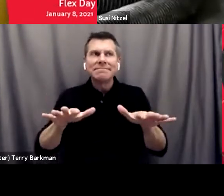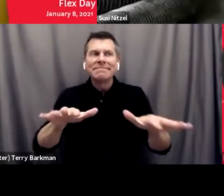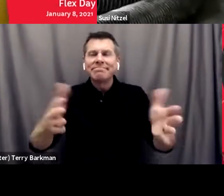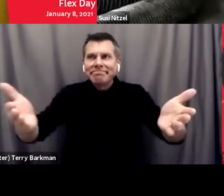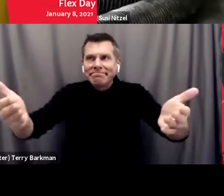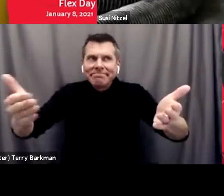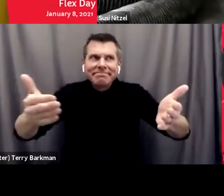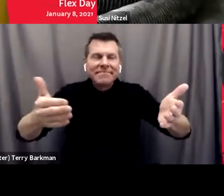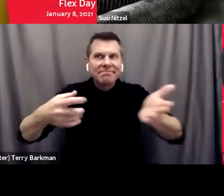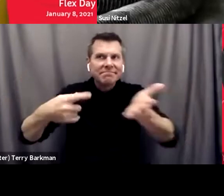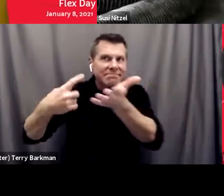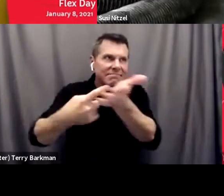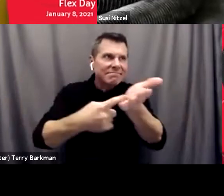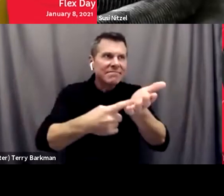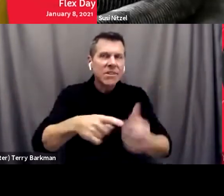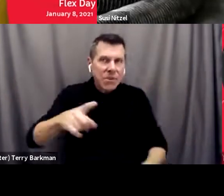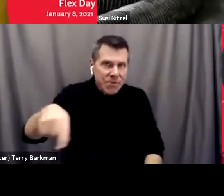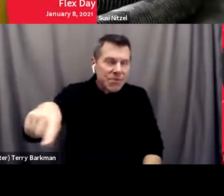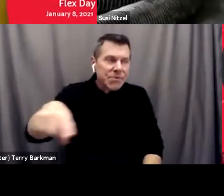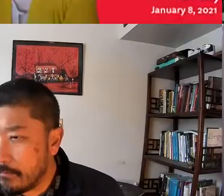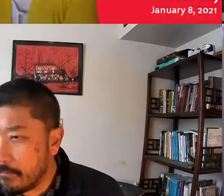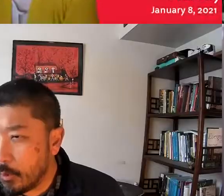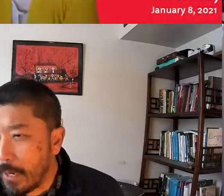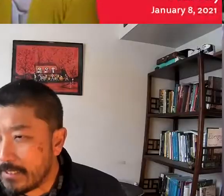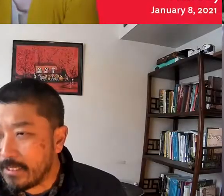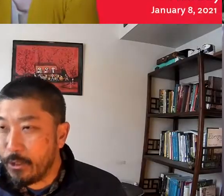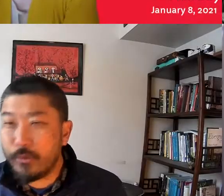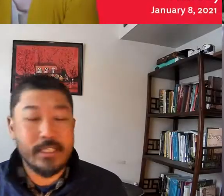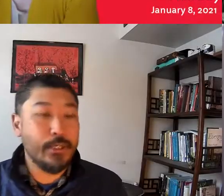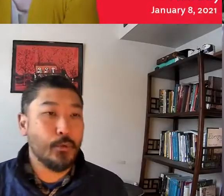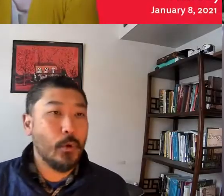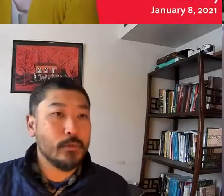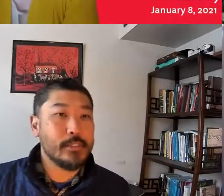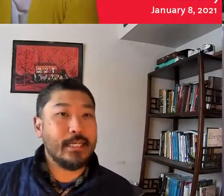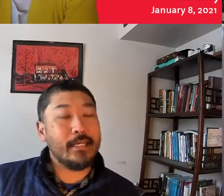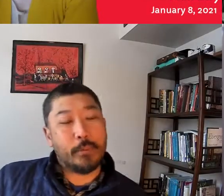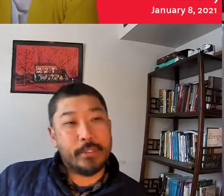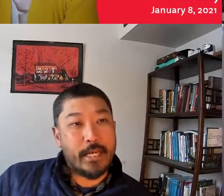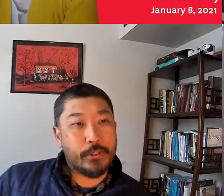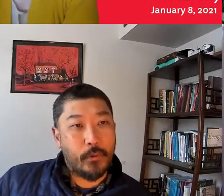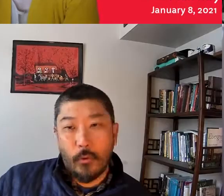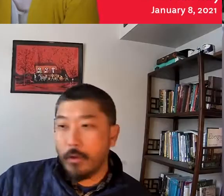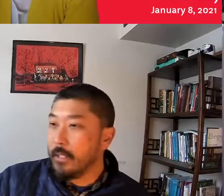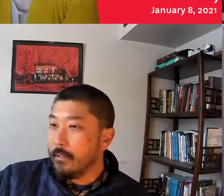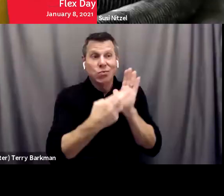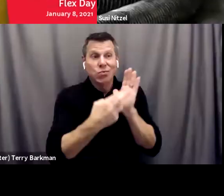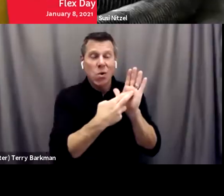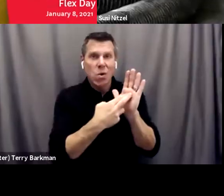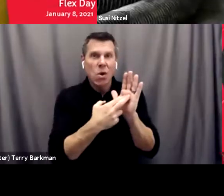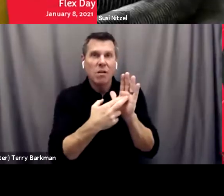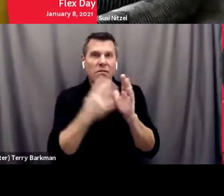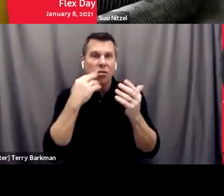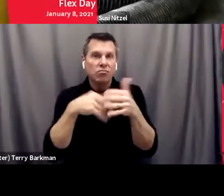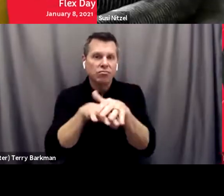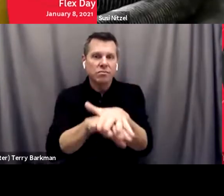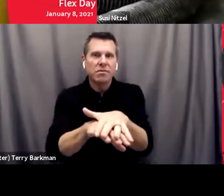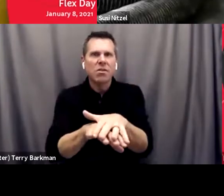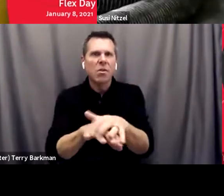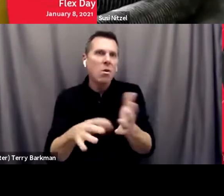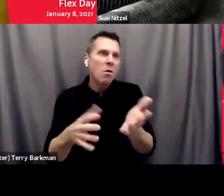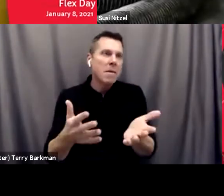talk about the ways that the ways that you see your roles in implementation, or if any of you have any questions or comments that